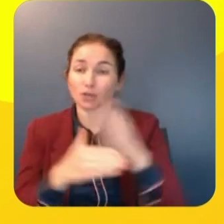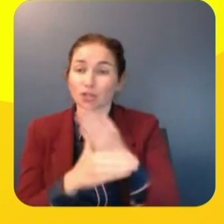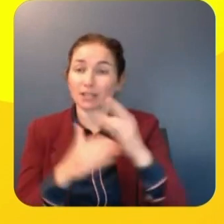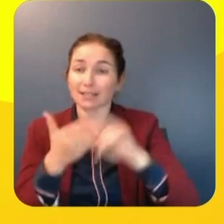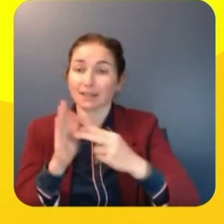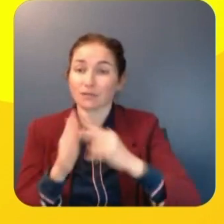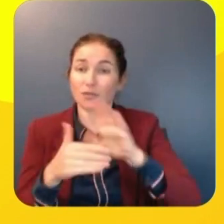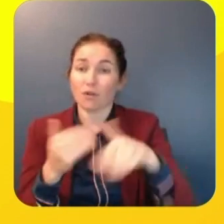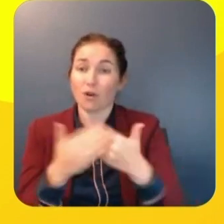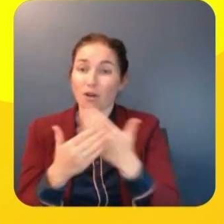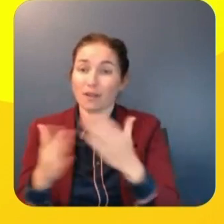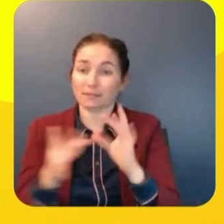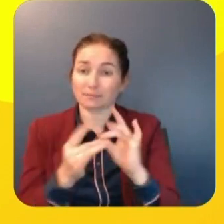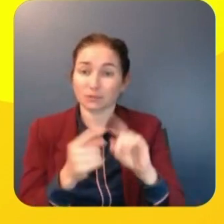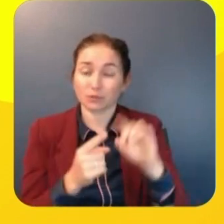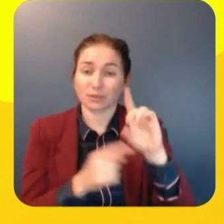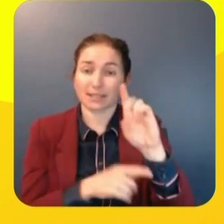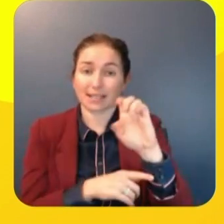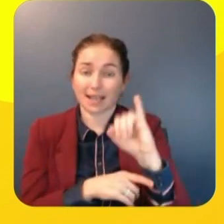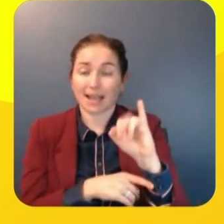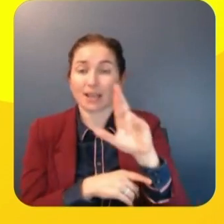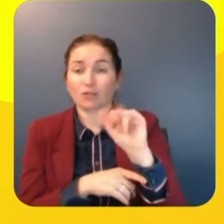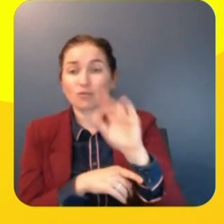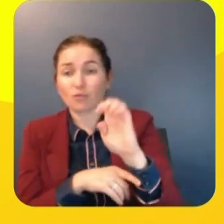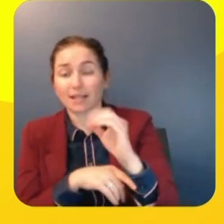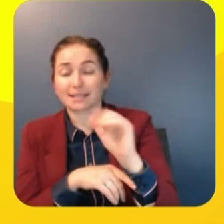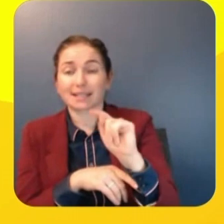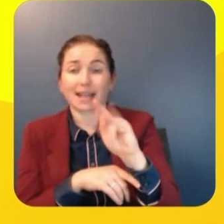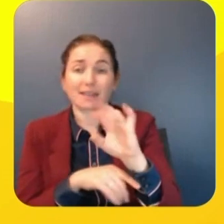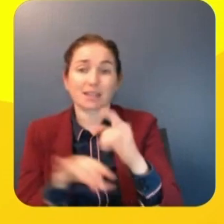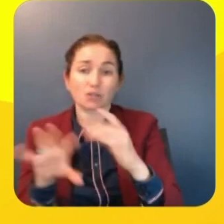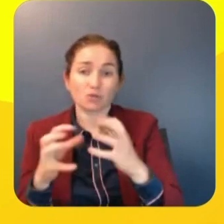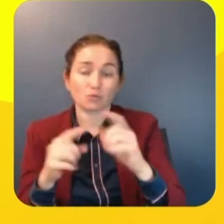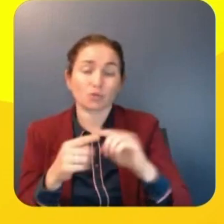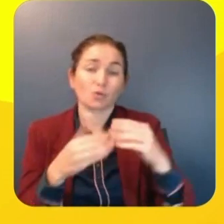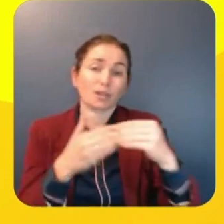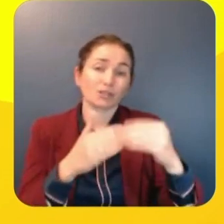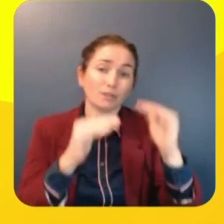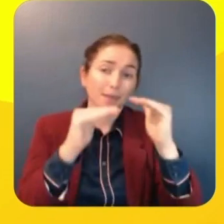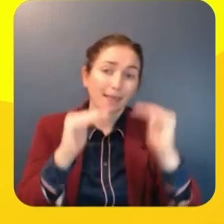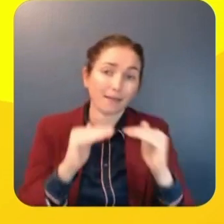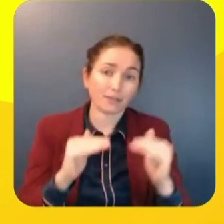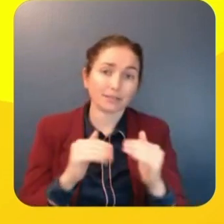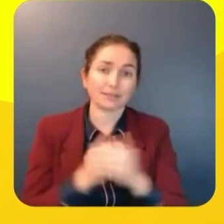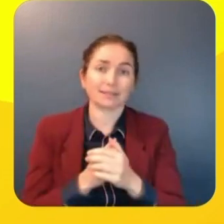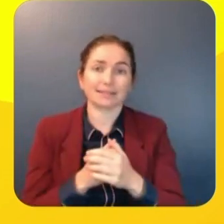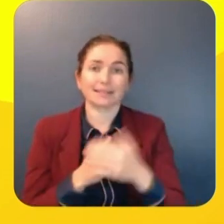From race and ethnicity to leadership levels. So no more Googling and flipping through multiple indices and diversity